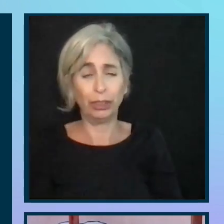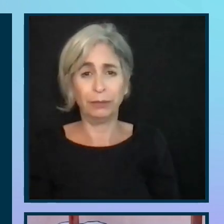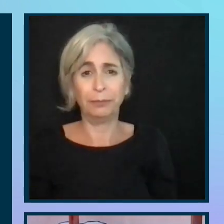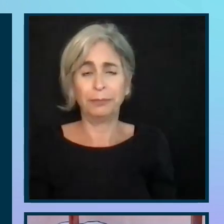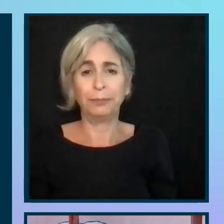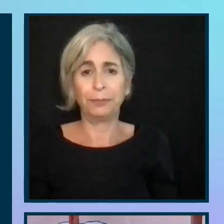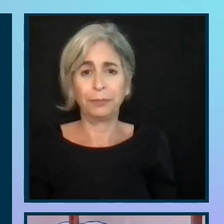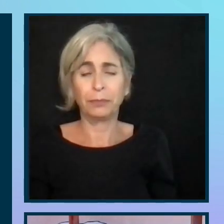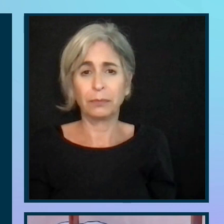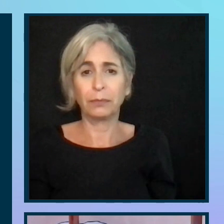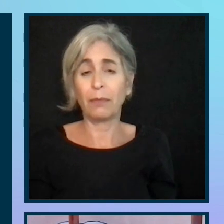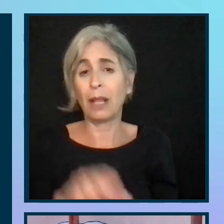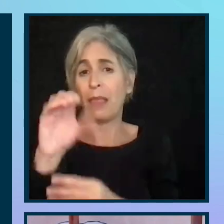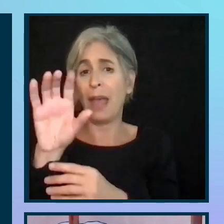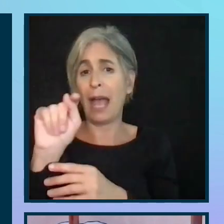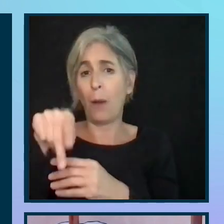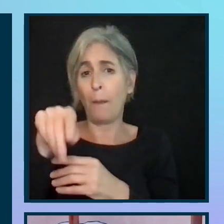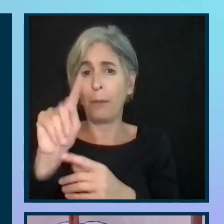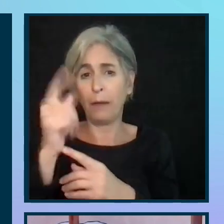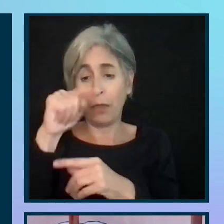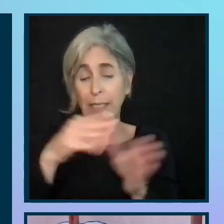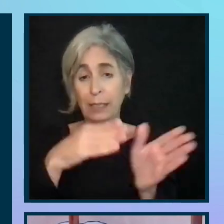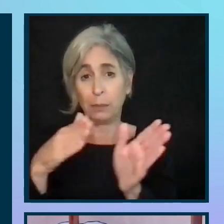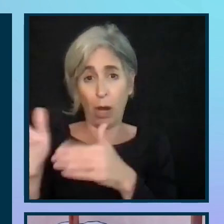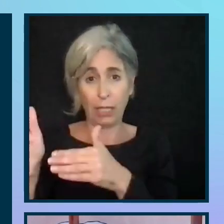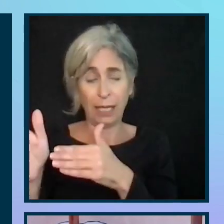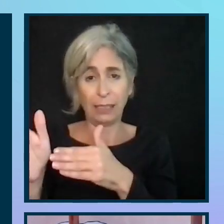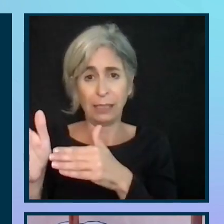So the output of this process is, then, a revised design.